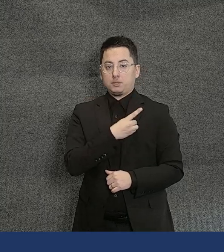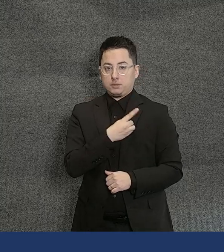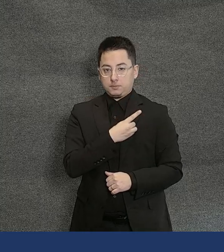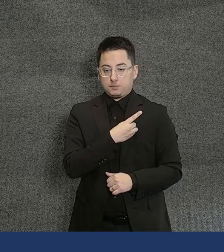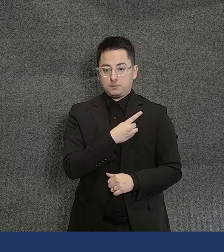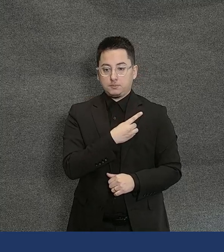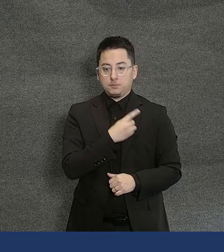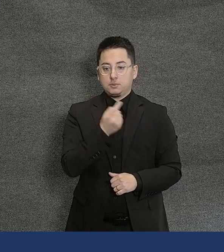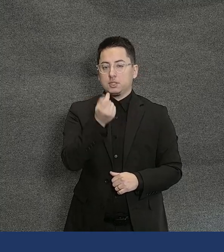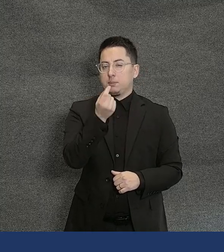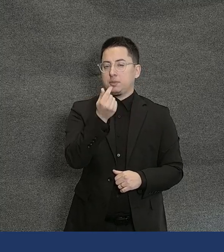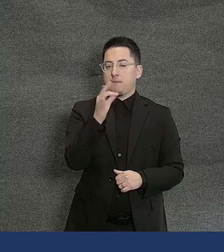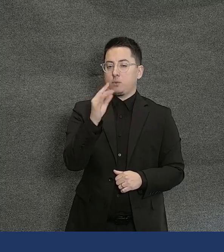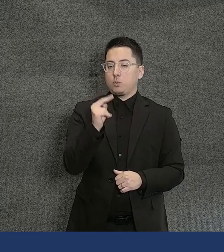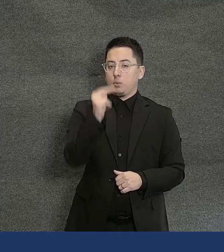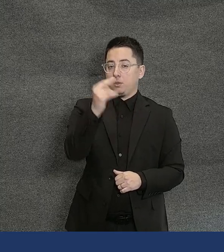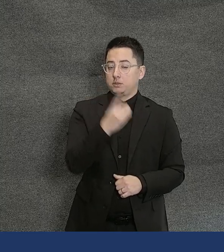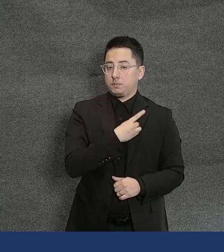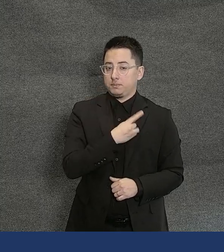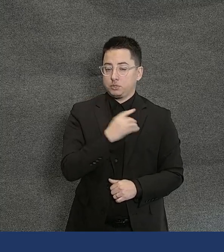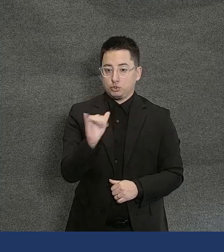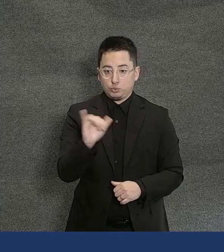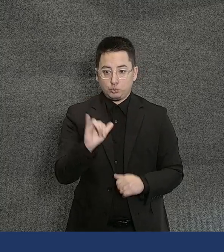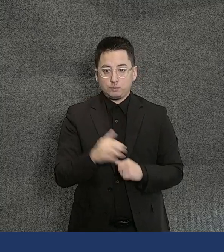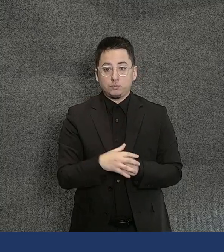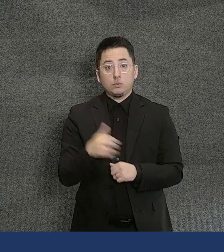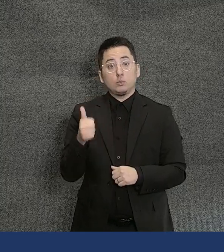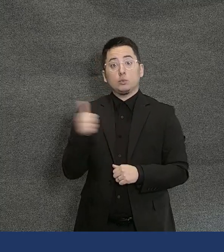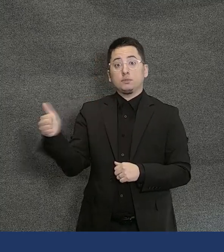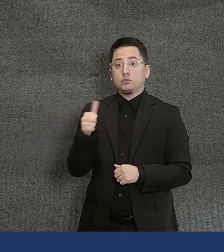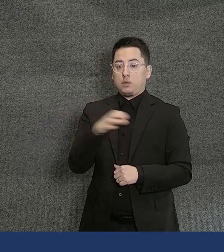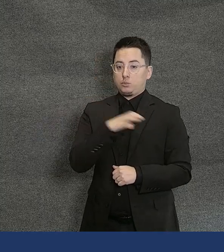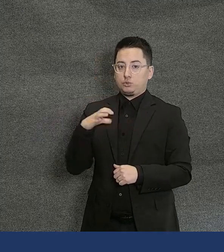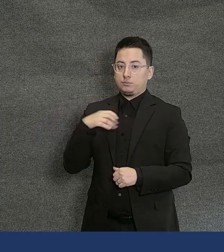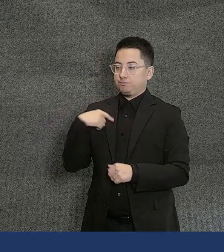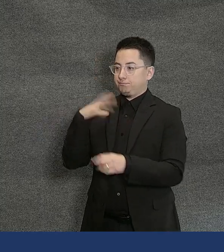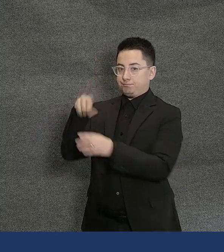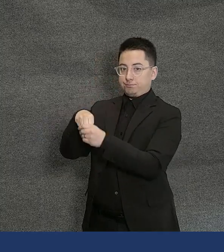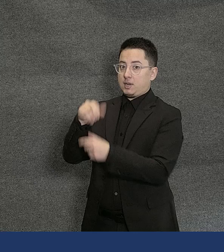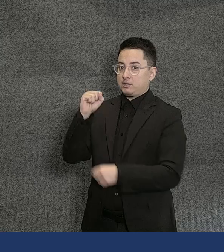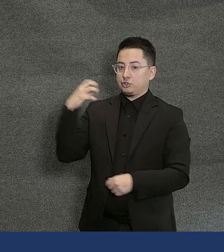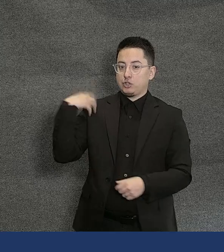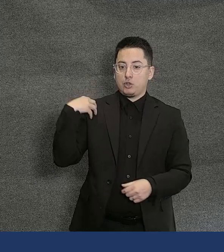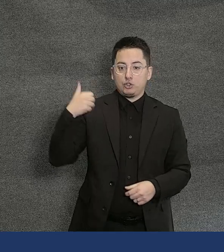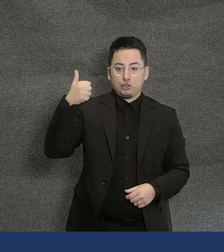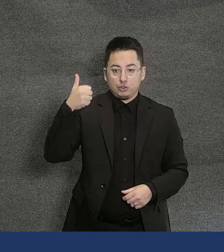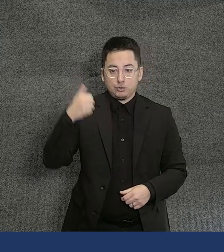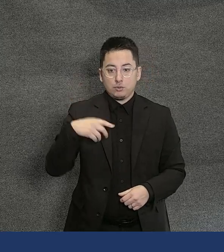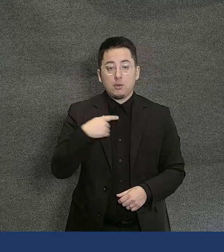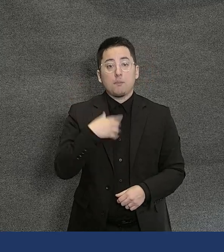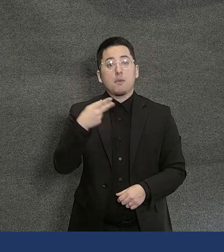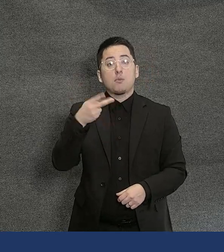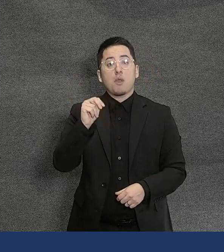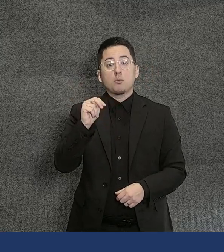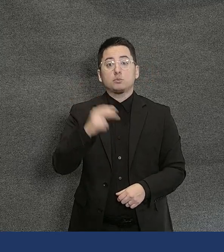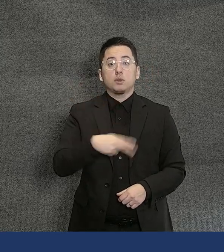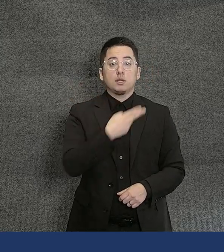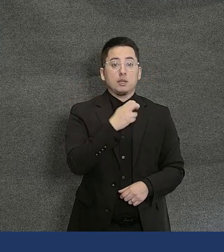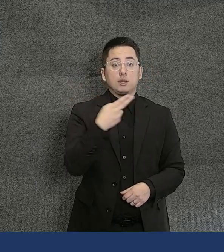I chair the Transportation Committee. I use he/him pronouns. I'm a white man, and I have blonde hair